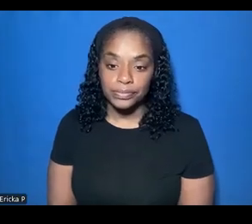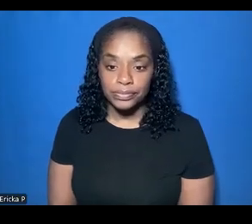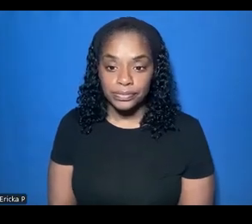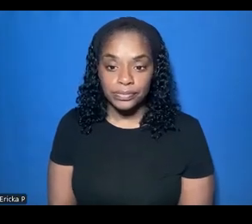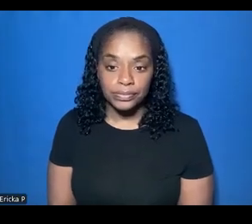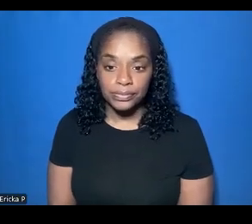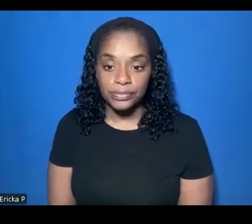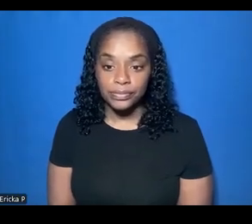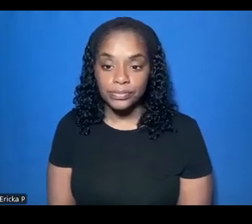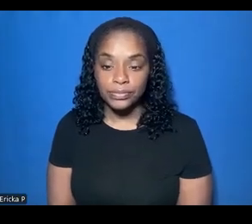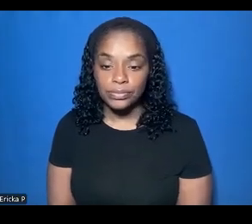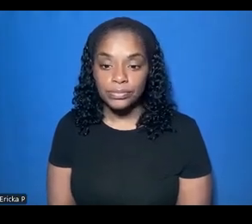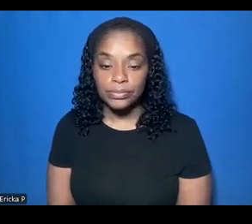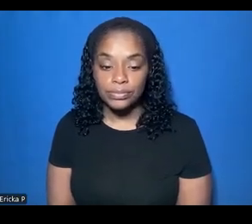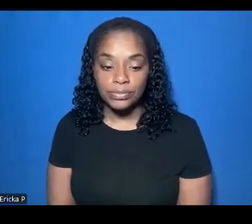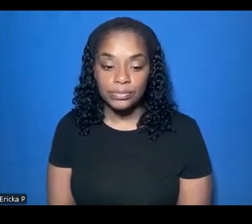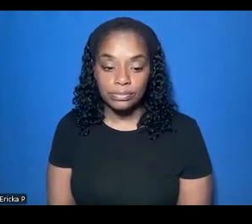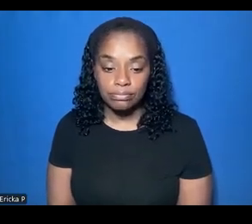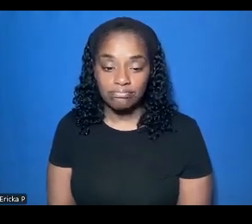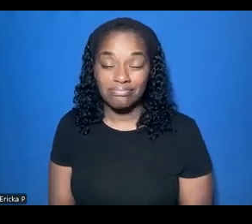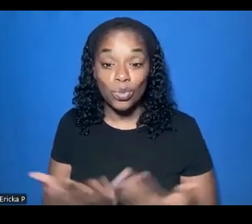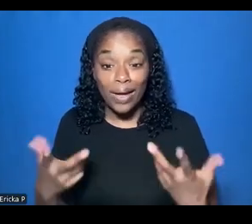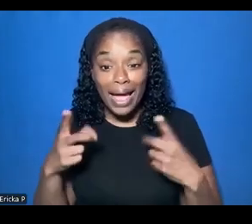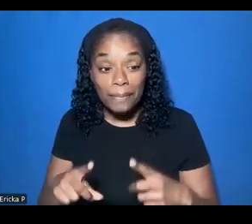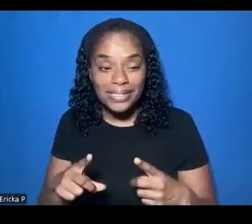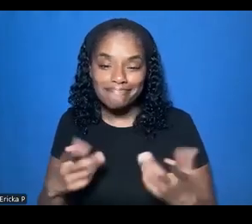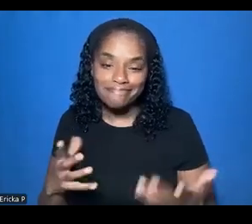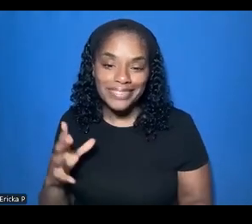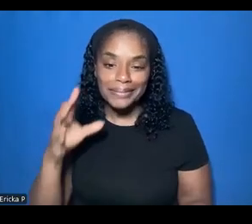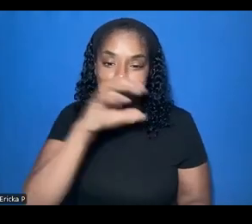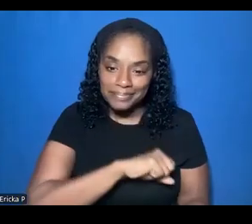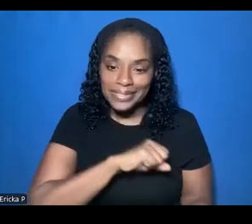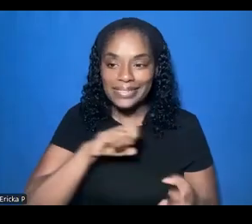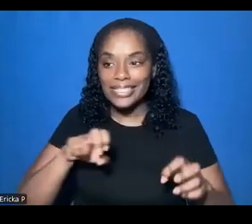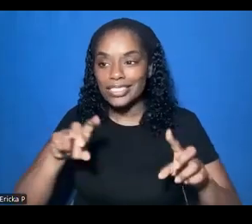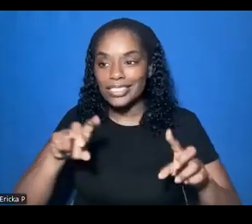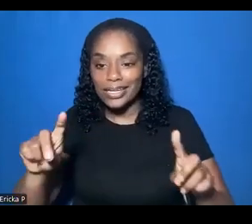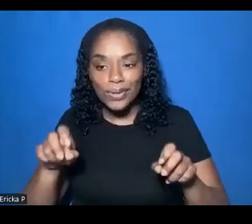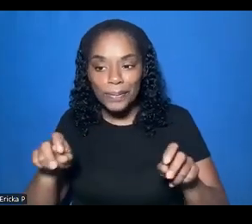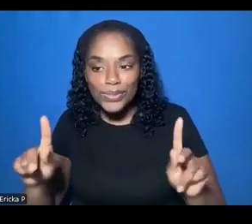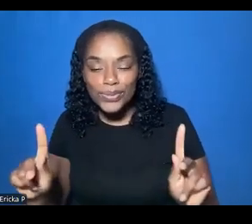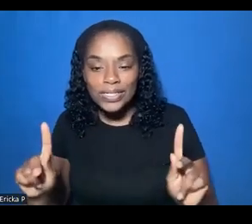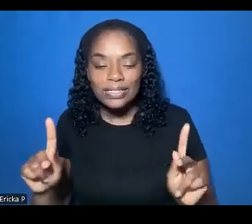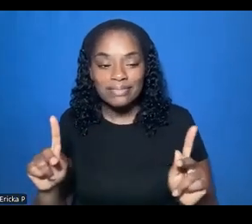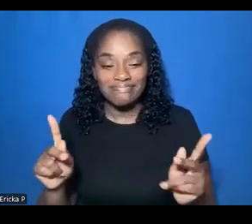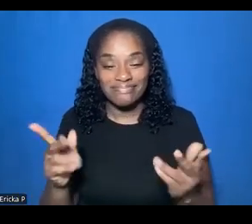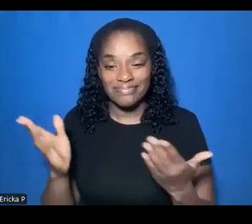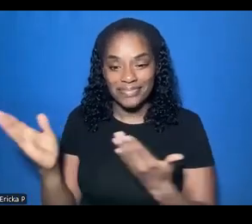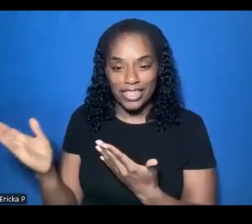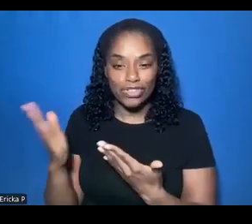And what happens? Missed educational opportunity. And that, you know, these are some common consequences.